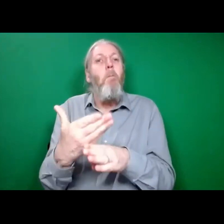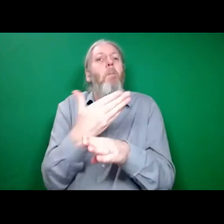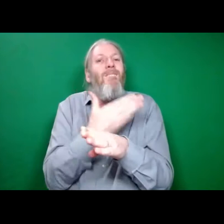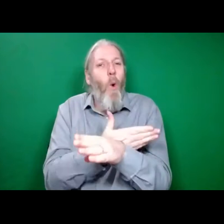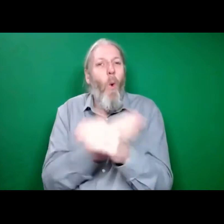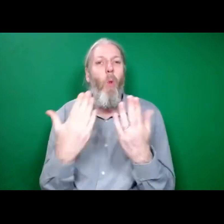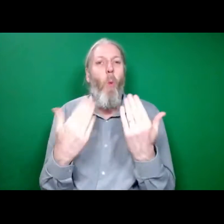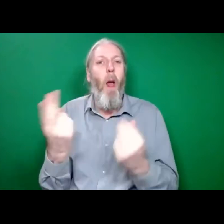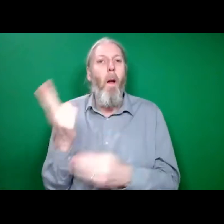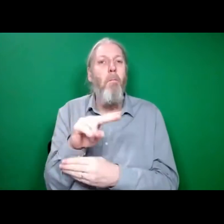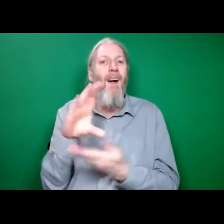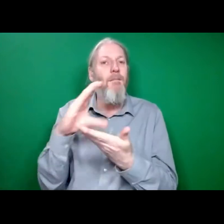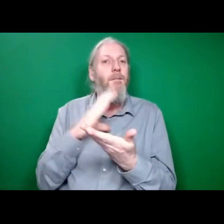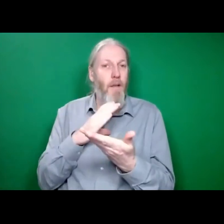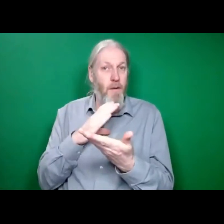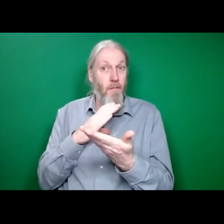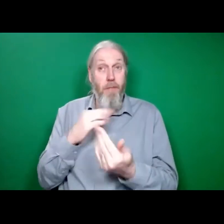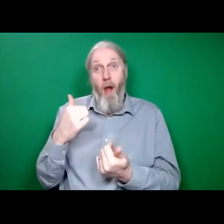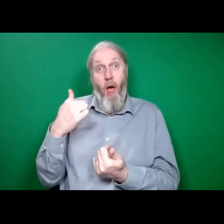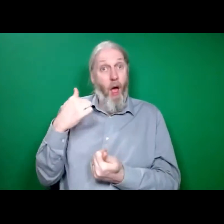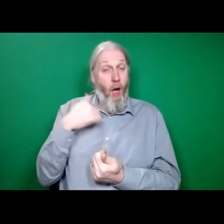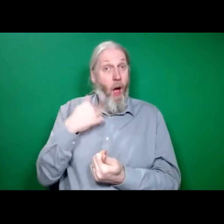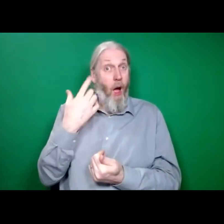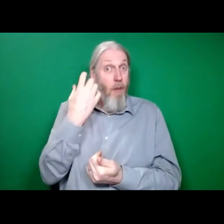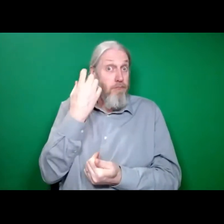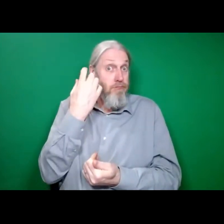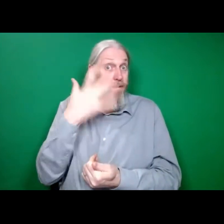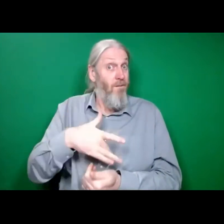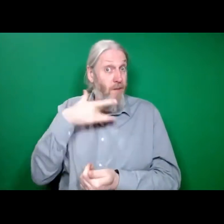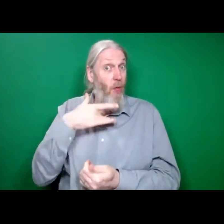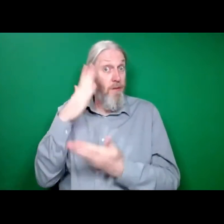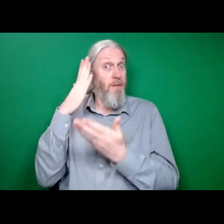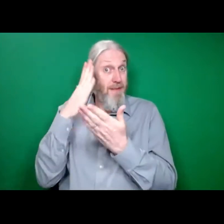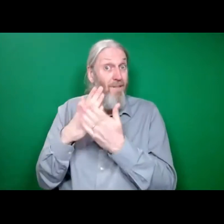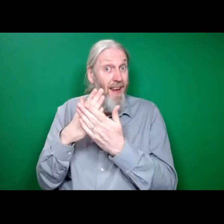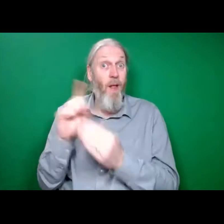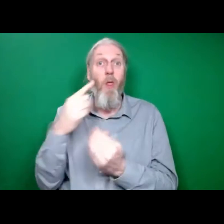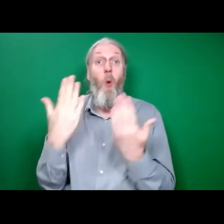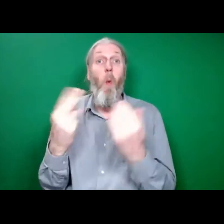unused for many, many years. So there are lots of different levers that local